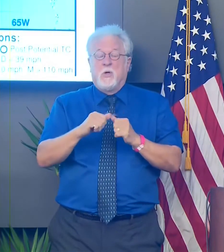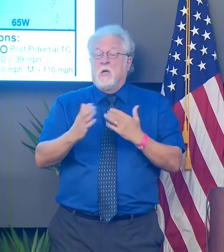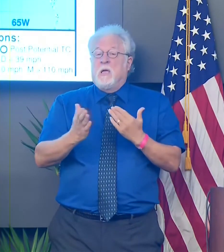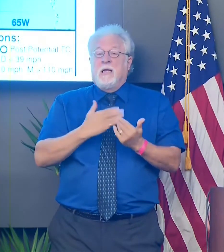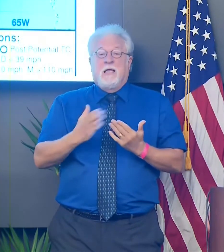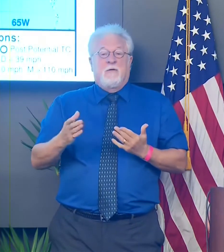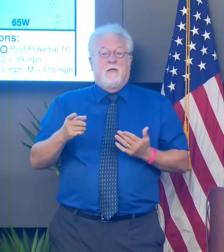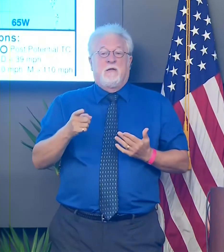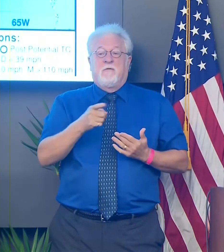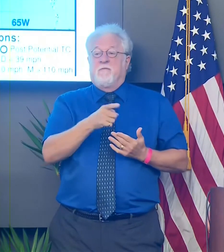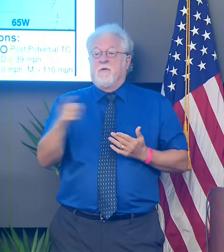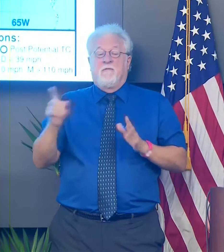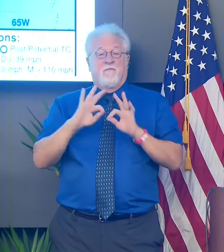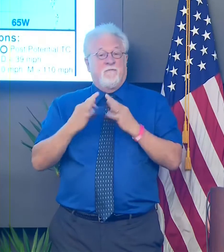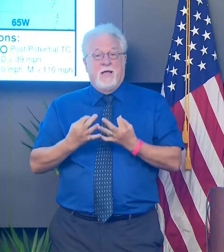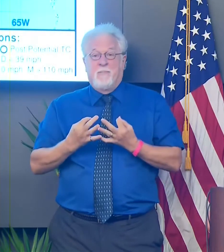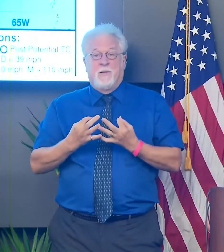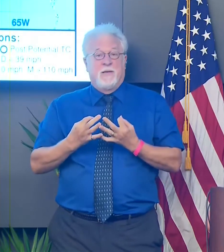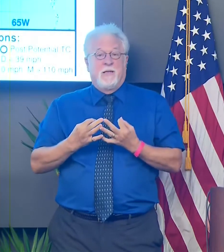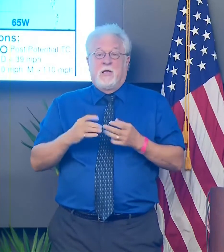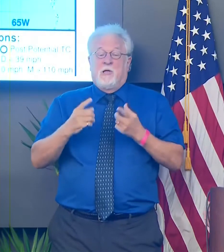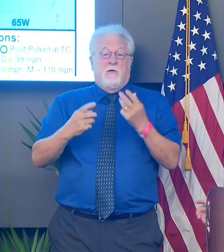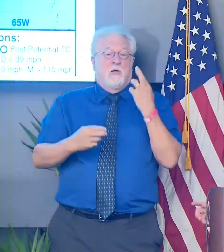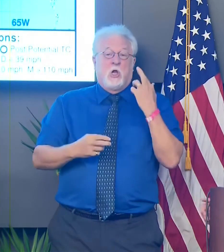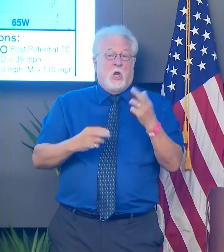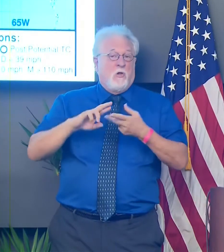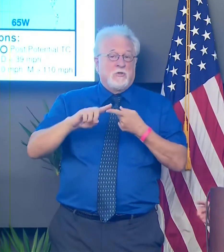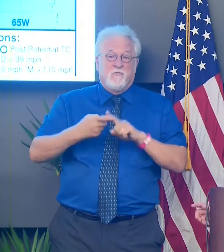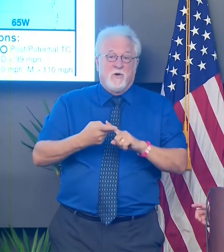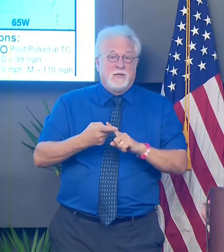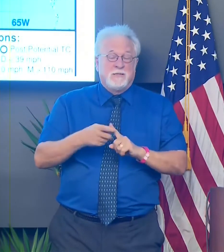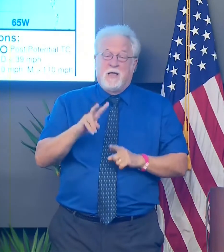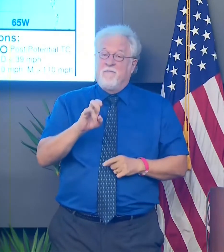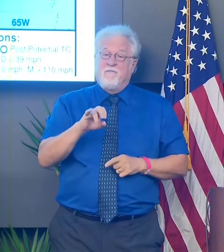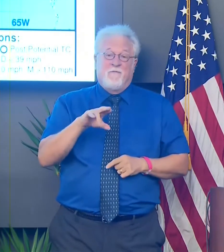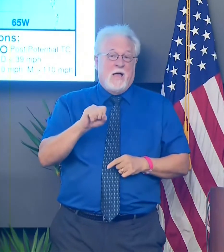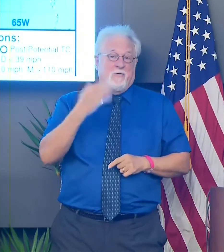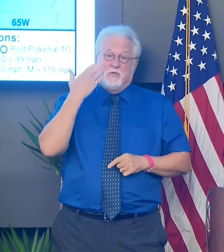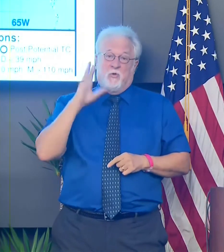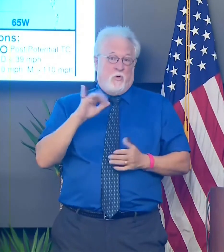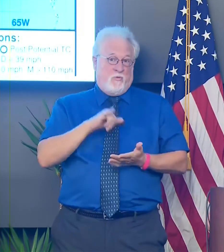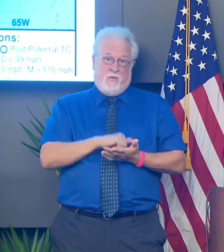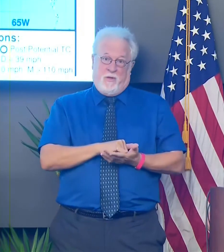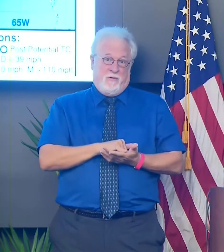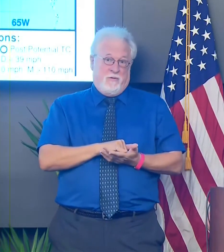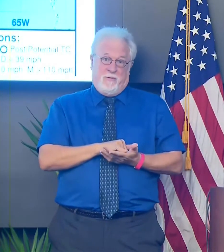PLACE WITH PEOPLE OUTSIDE YOUR OUTSIDE, YOU SHOULD! IF YOU HAVE TO SHELTER IN PLACE WITH OTHERS, REMEMBER, EVEN IF